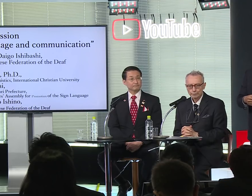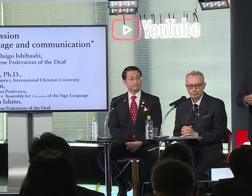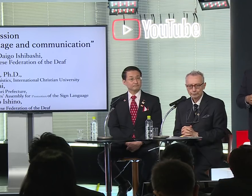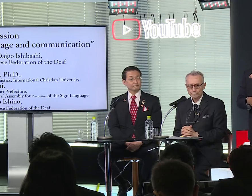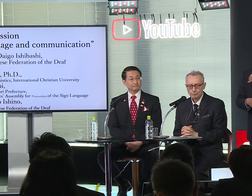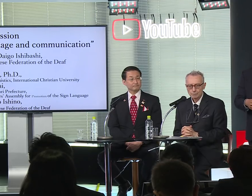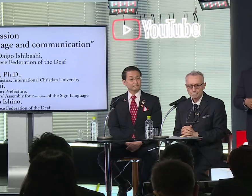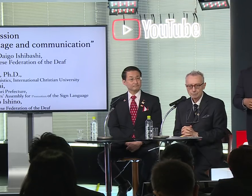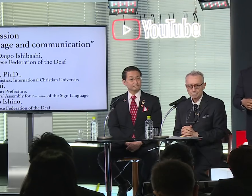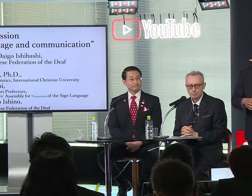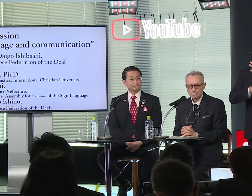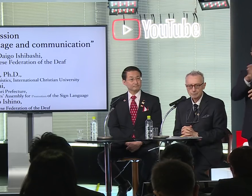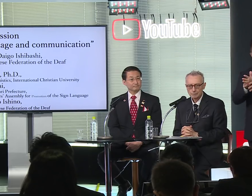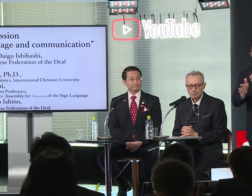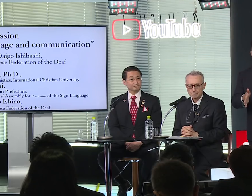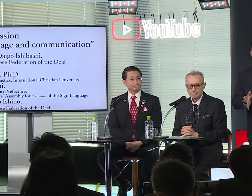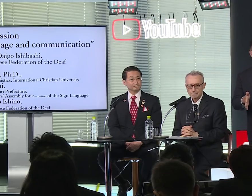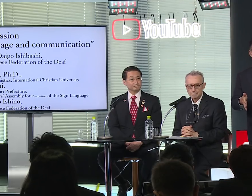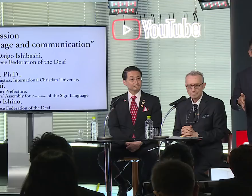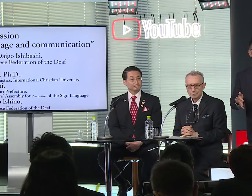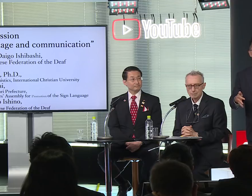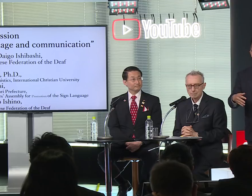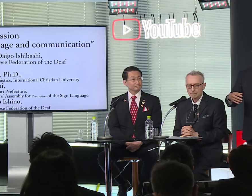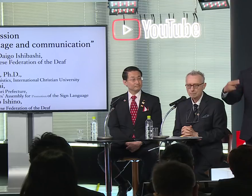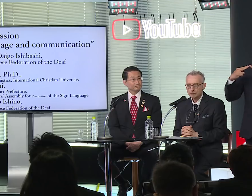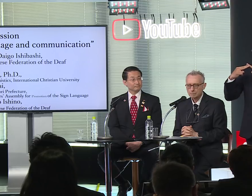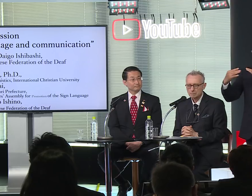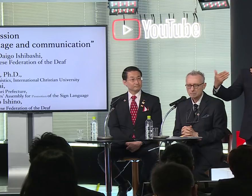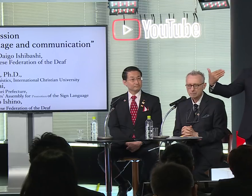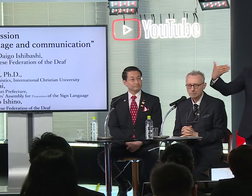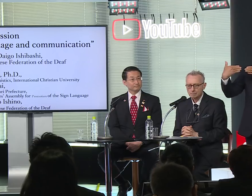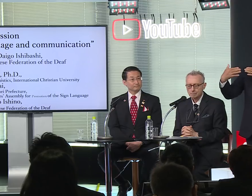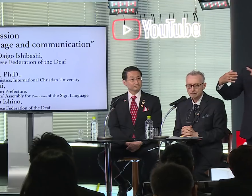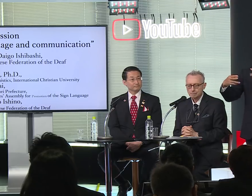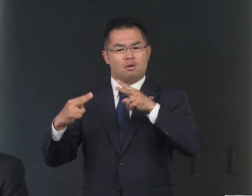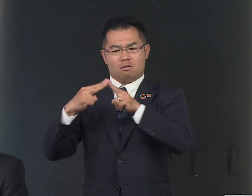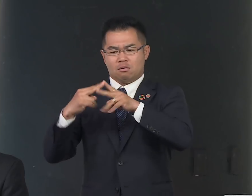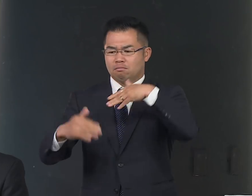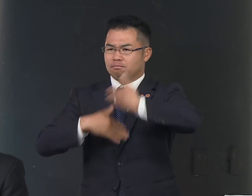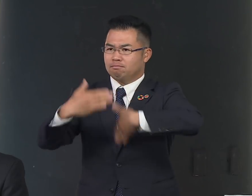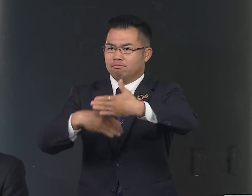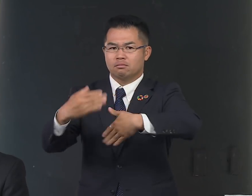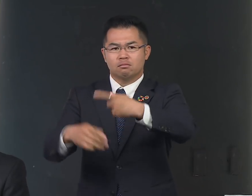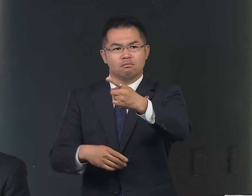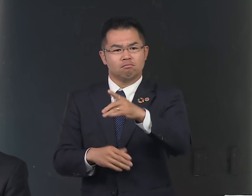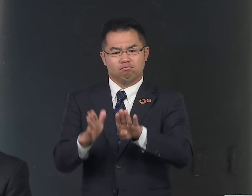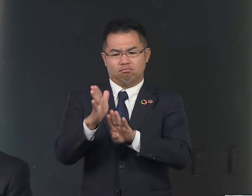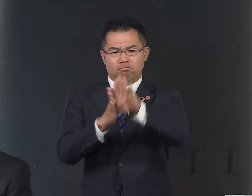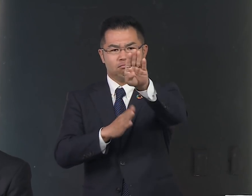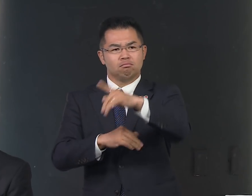The sign language being on par with oral languages, and that as a Deaf person, we really need to work hard in making sure that it